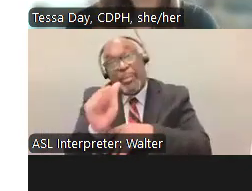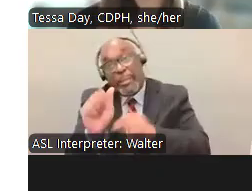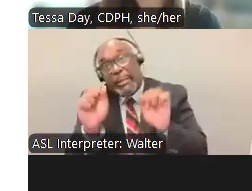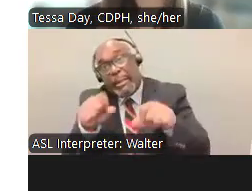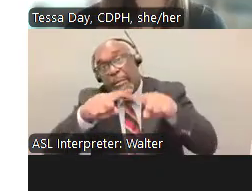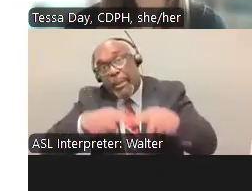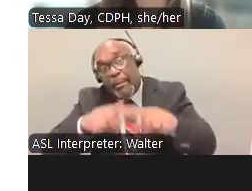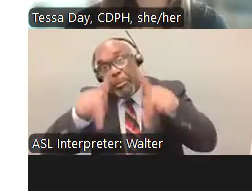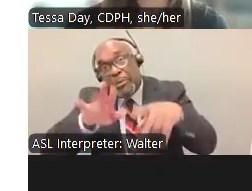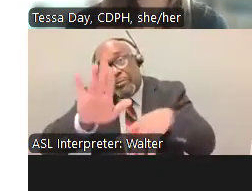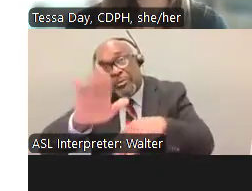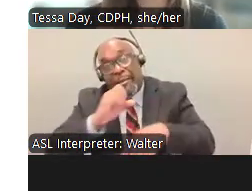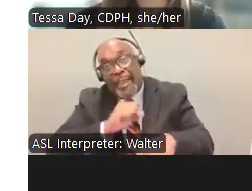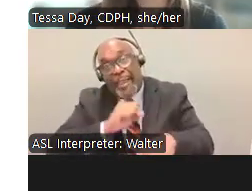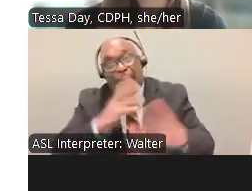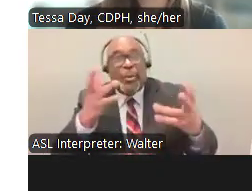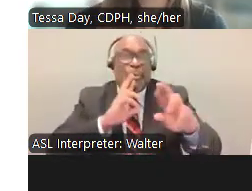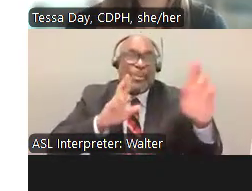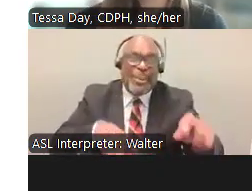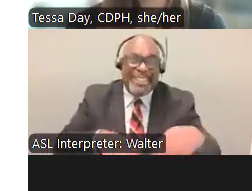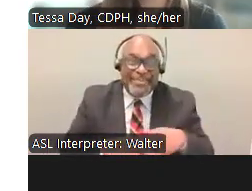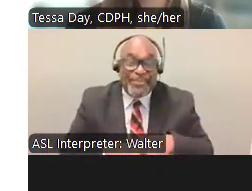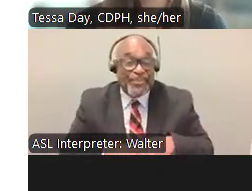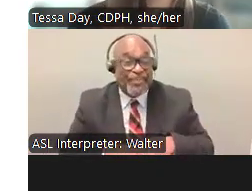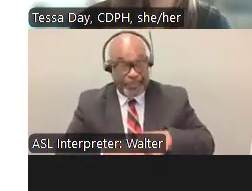13:26:24 age and what is reported. 13:26:28